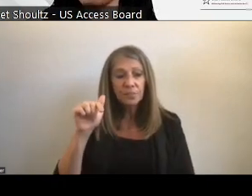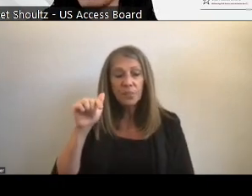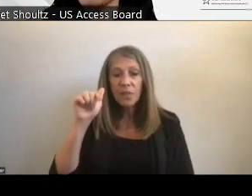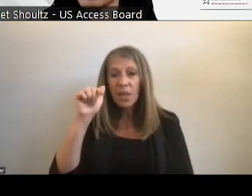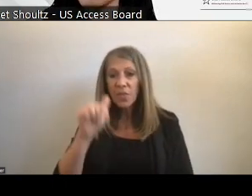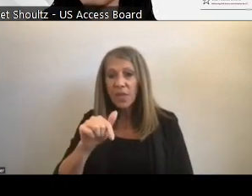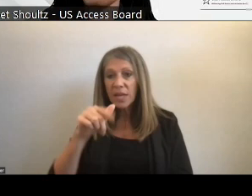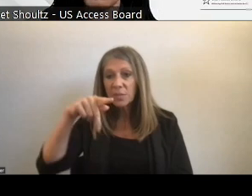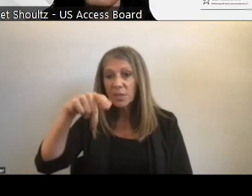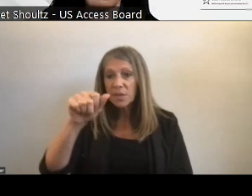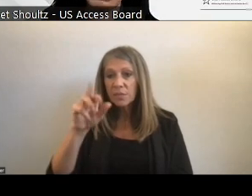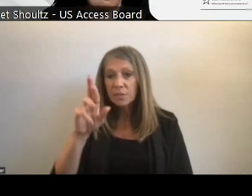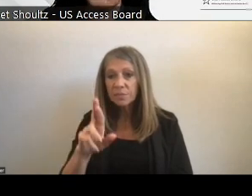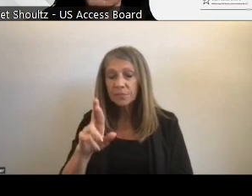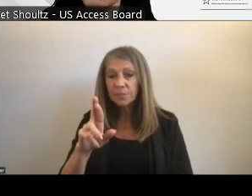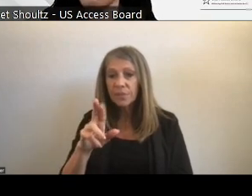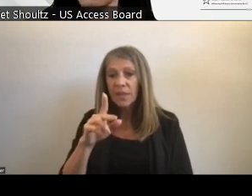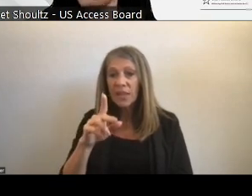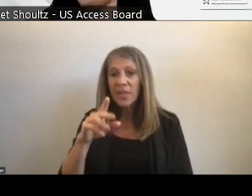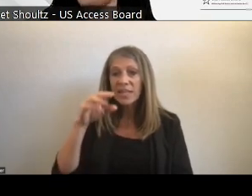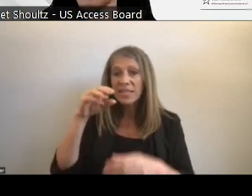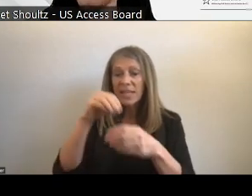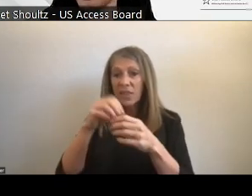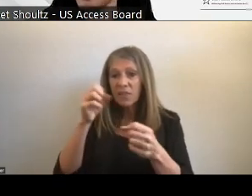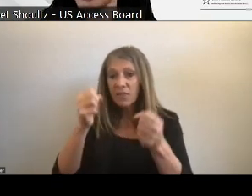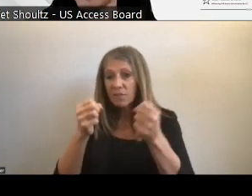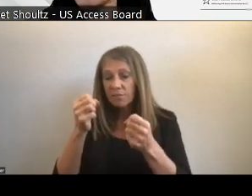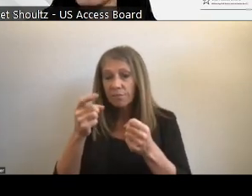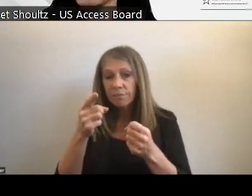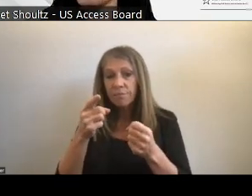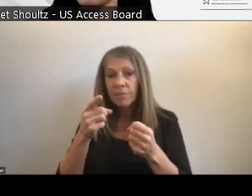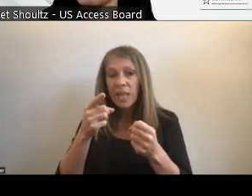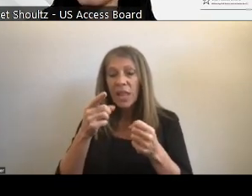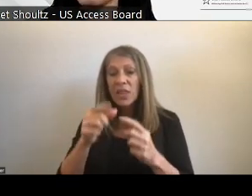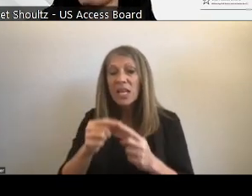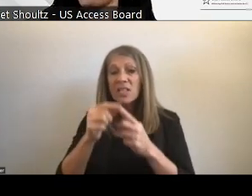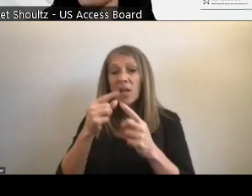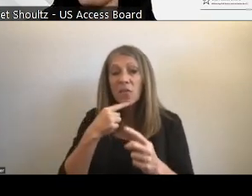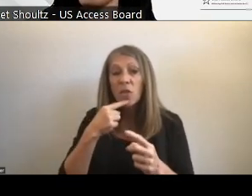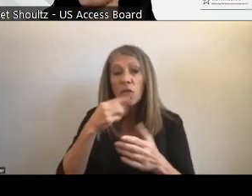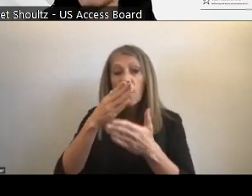pedestrian access route that's essentially in the vehicular way. And the exception says, "The portion of a